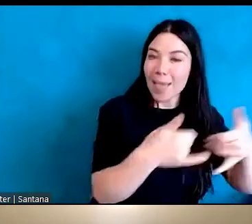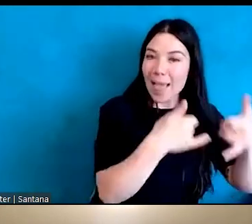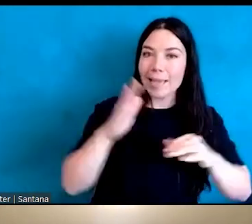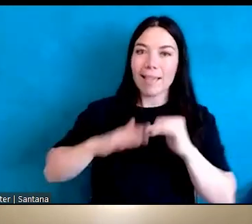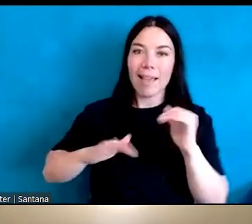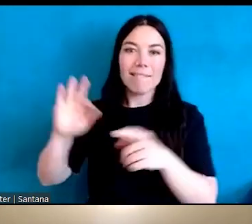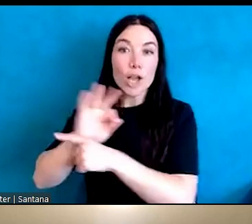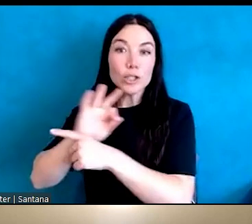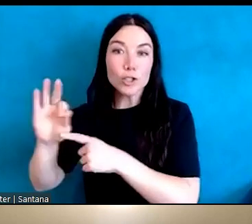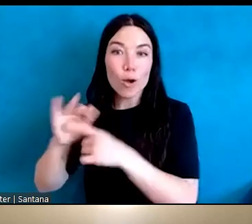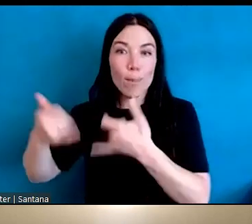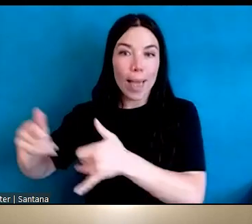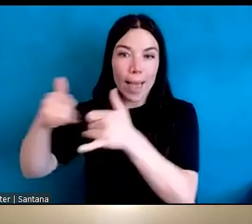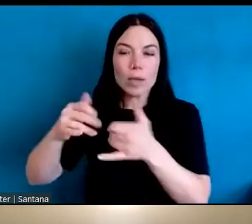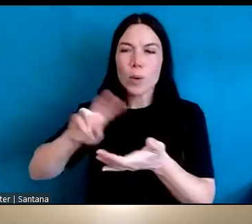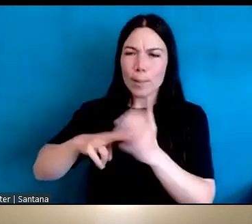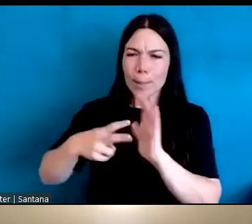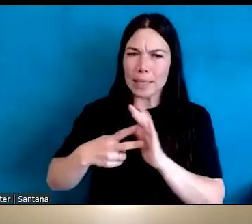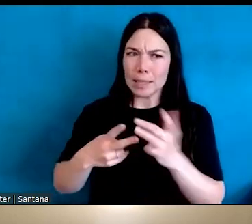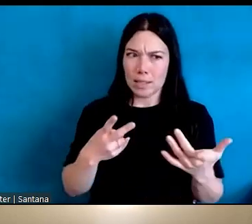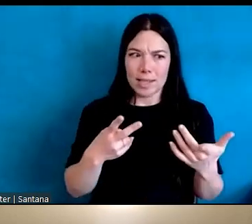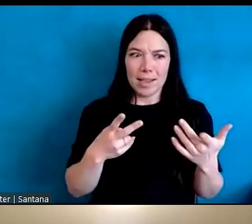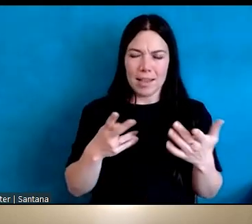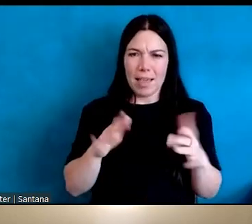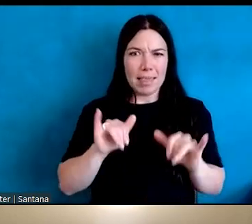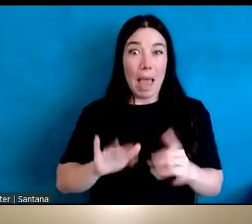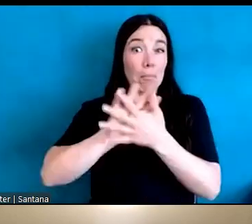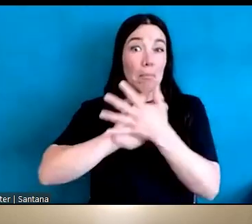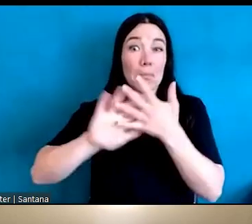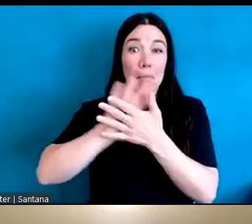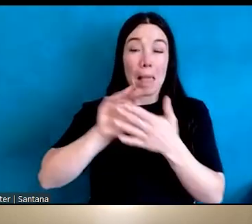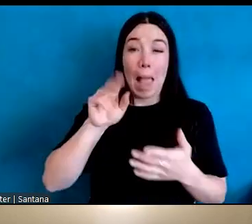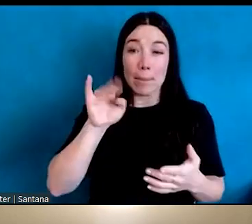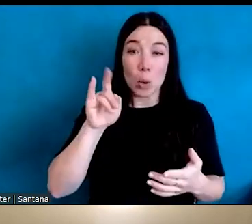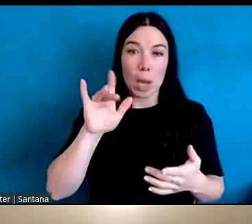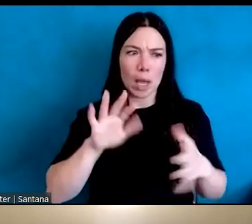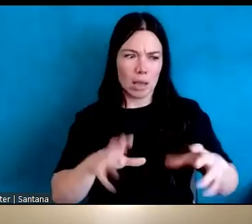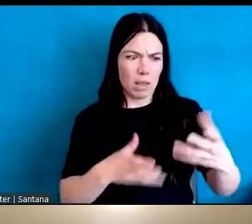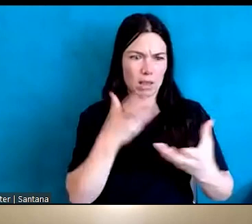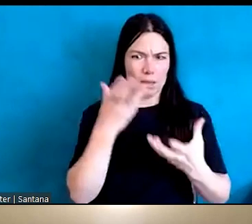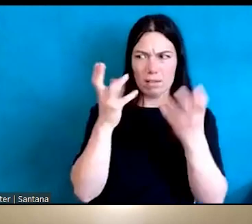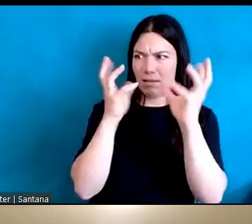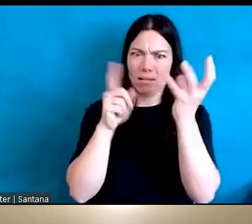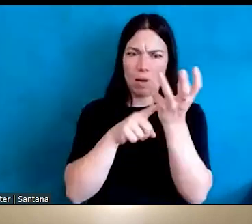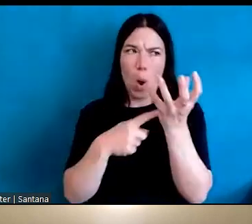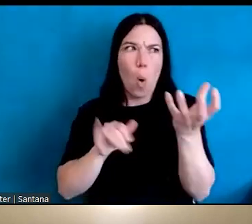that the ambiguity of having to create the context means that the dyads have to negotiate meaning. So for instance, in this context,